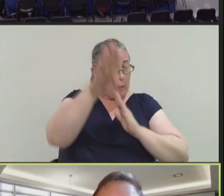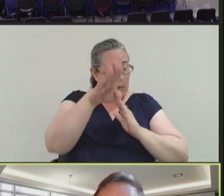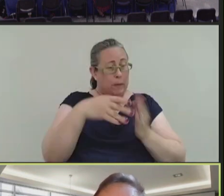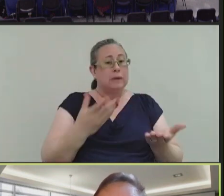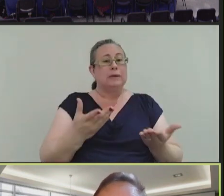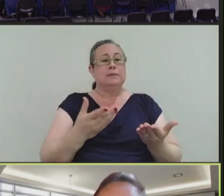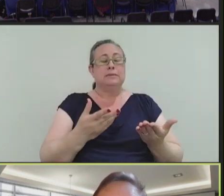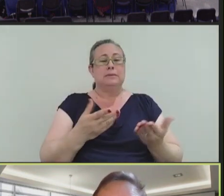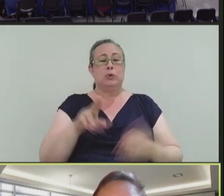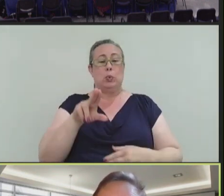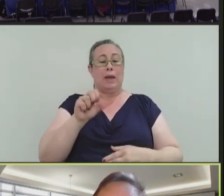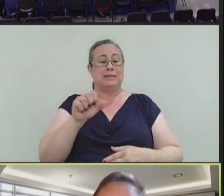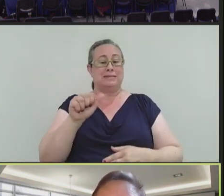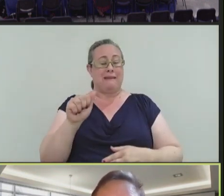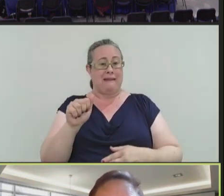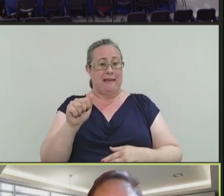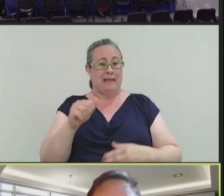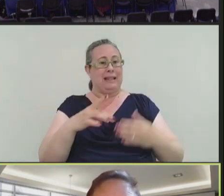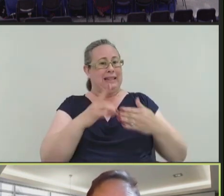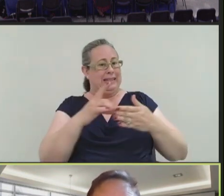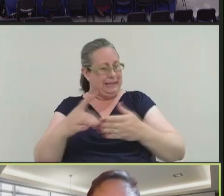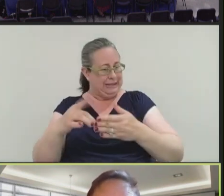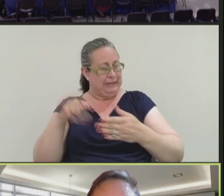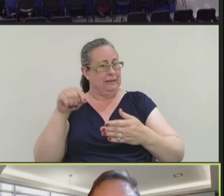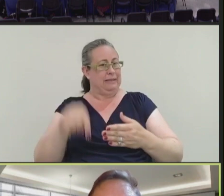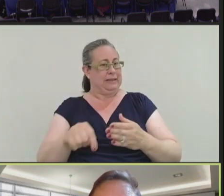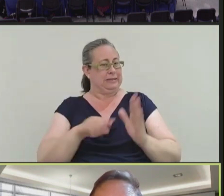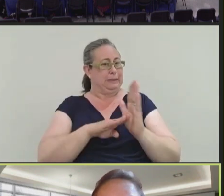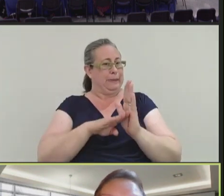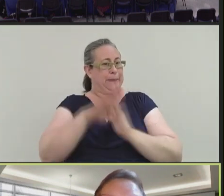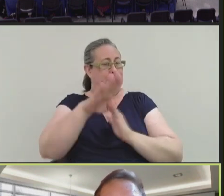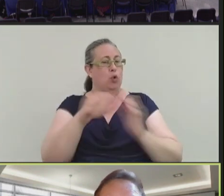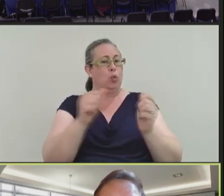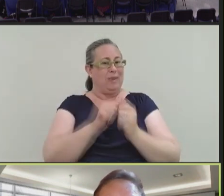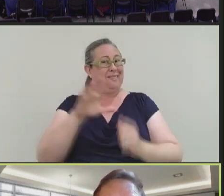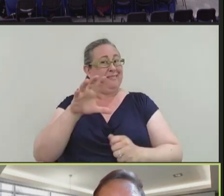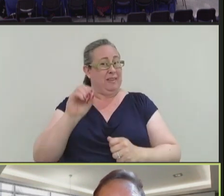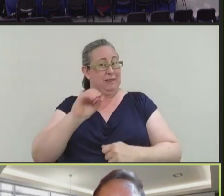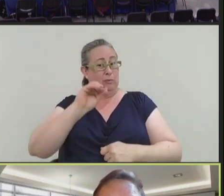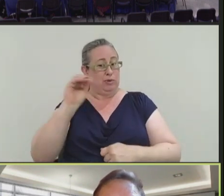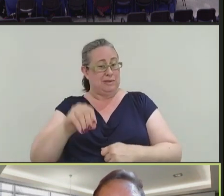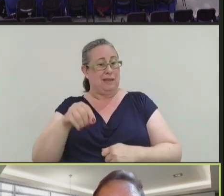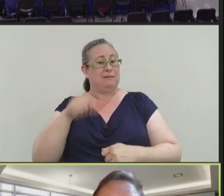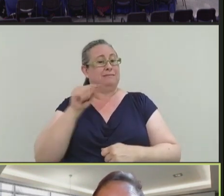United States is leading this explosion with 50 percent of these publications